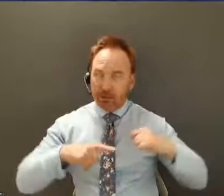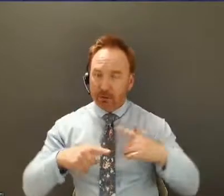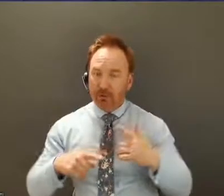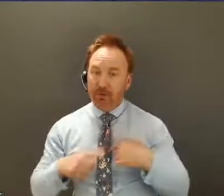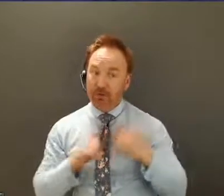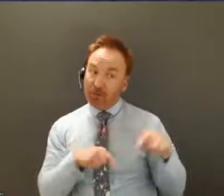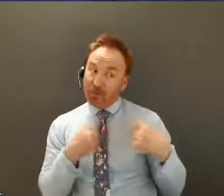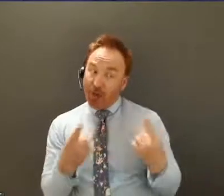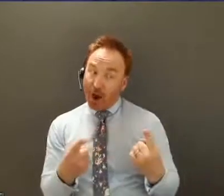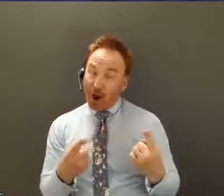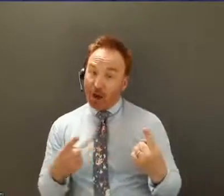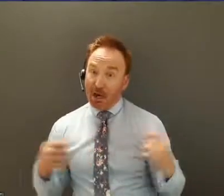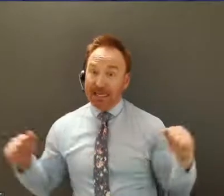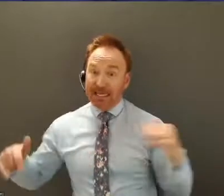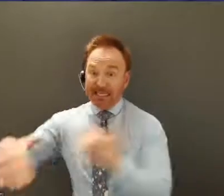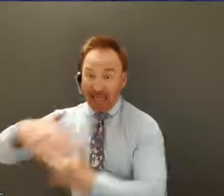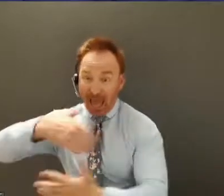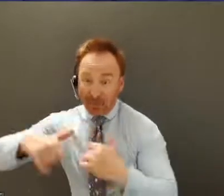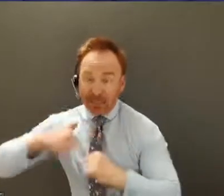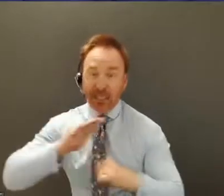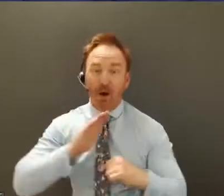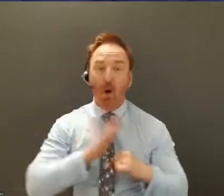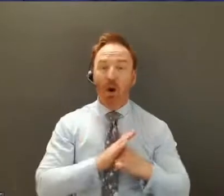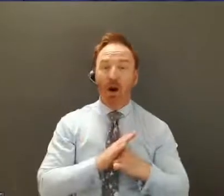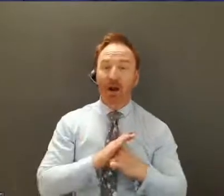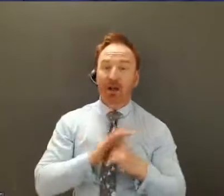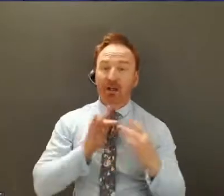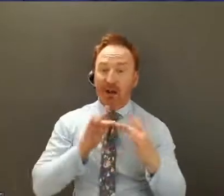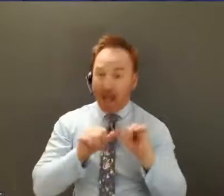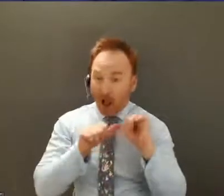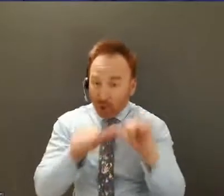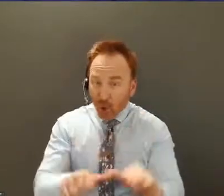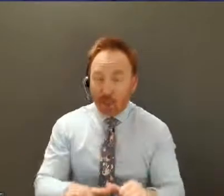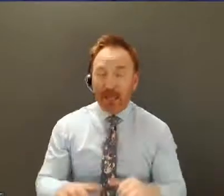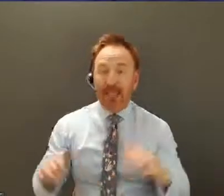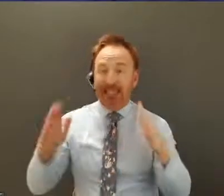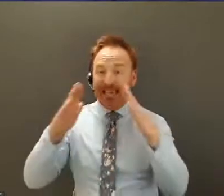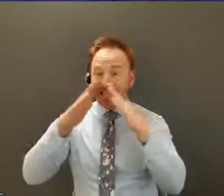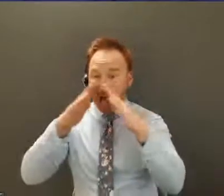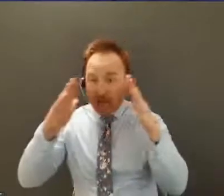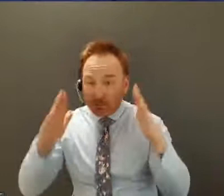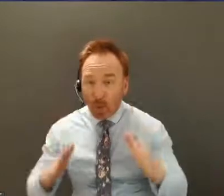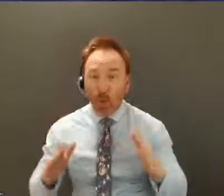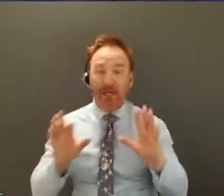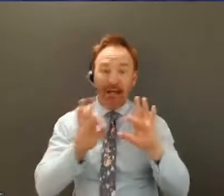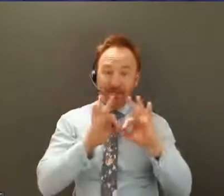gatherings in early June.